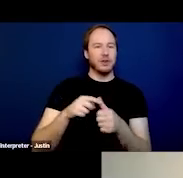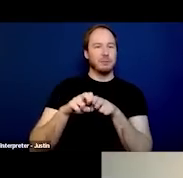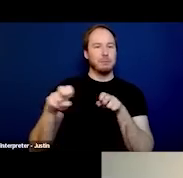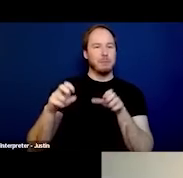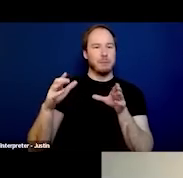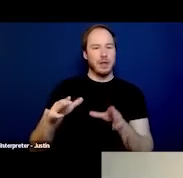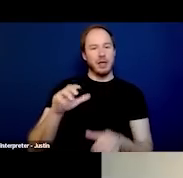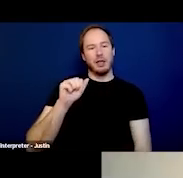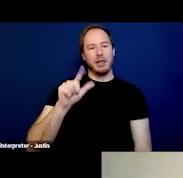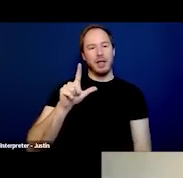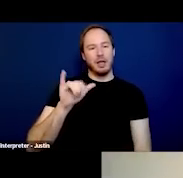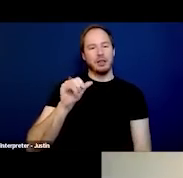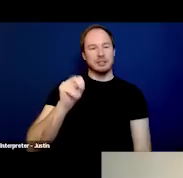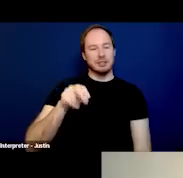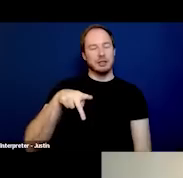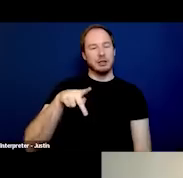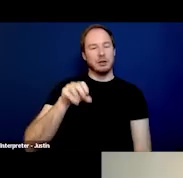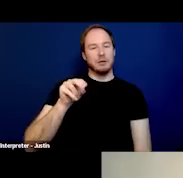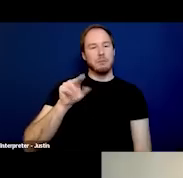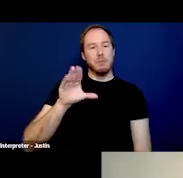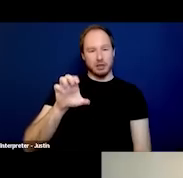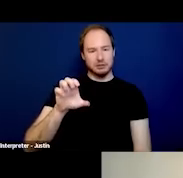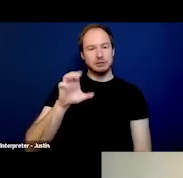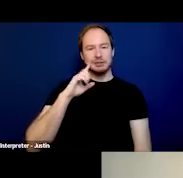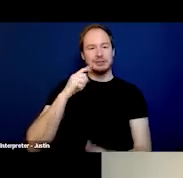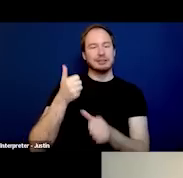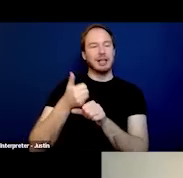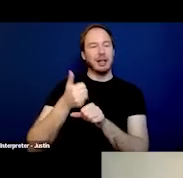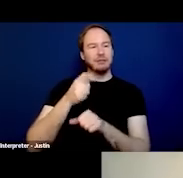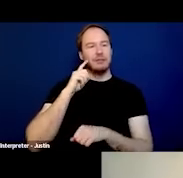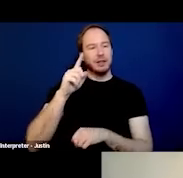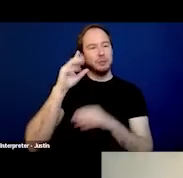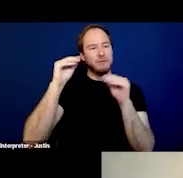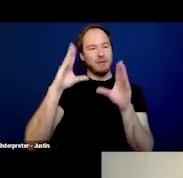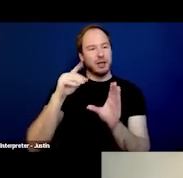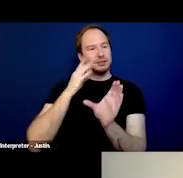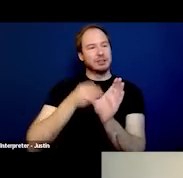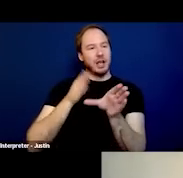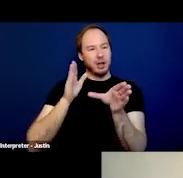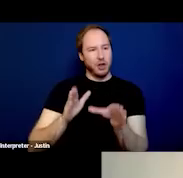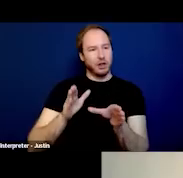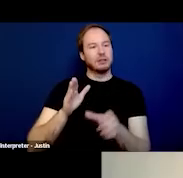Allison Ponce is a clinical psychologist and professor in the Yale Department of Psychiatry.